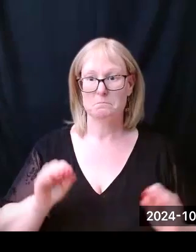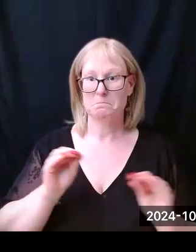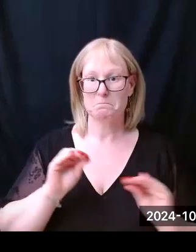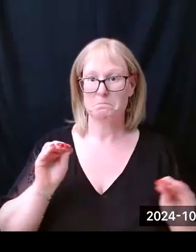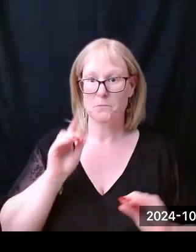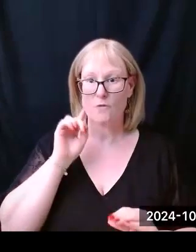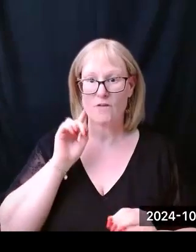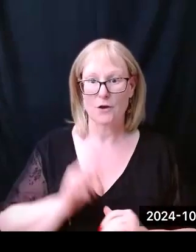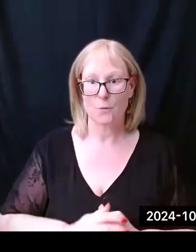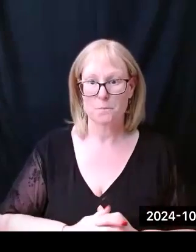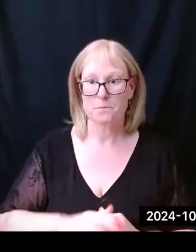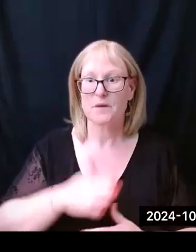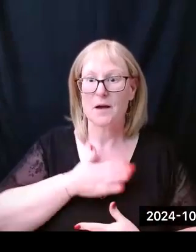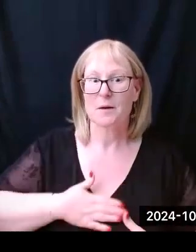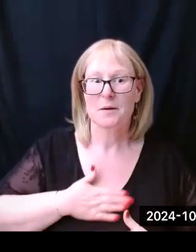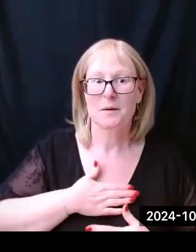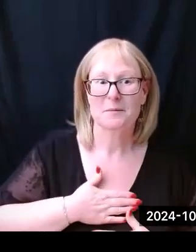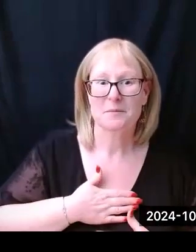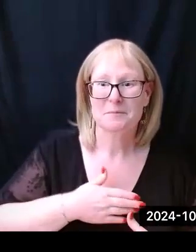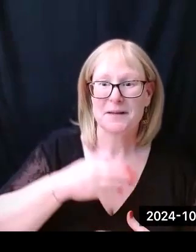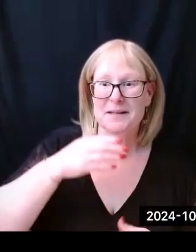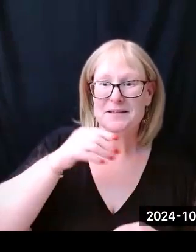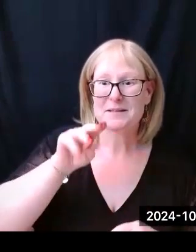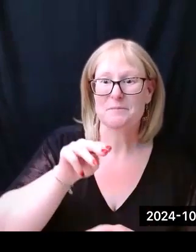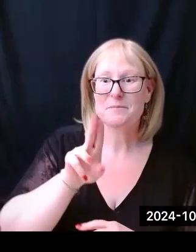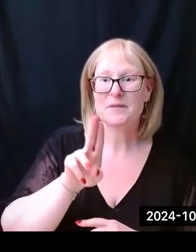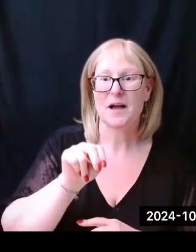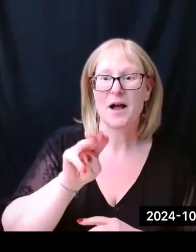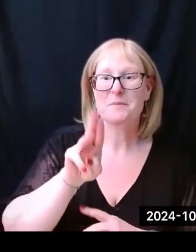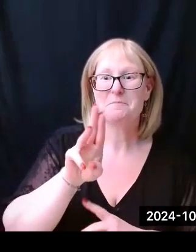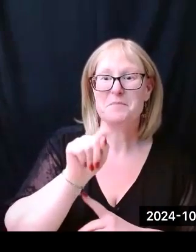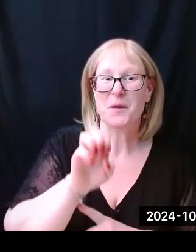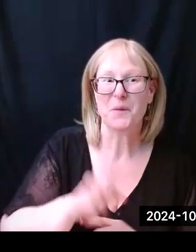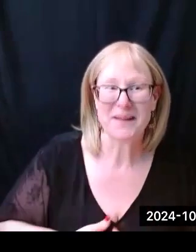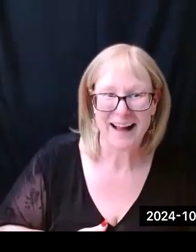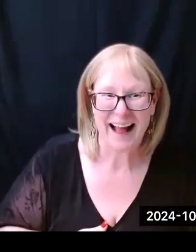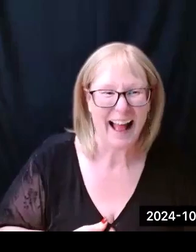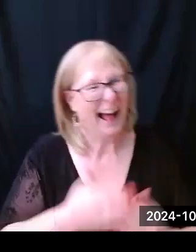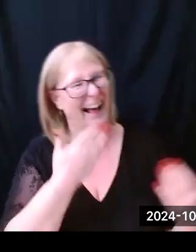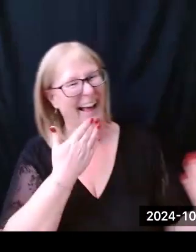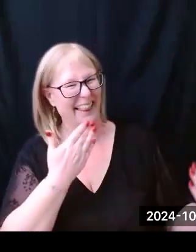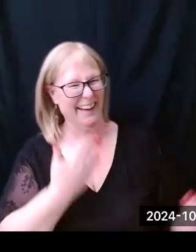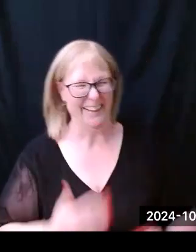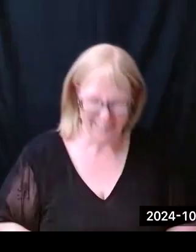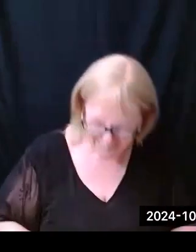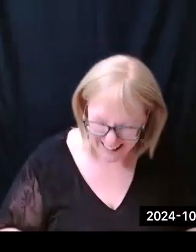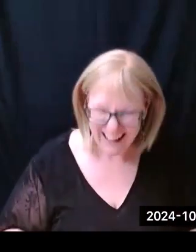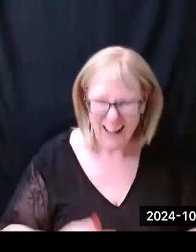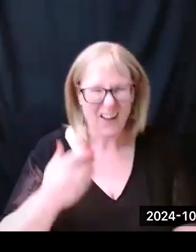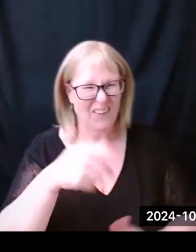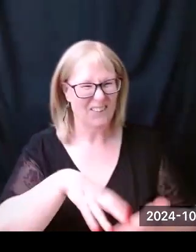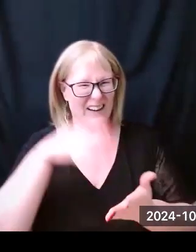Please make sure you unmute first, Dr. Ketter. Thank you. I will unmute because, you know, we learn Zoom once upon a time.